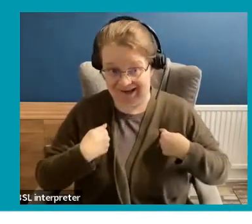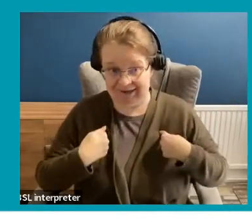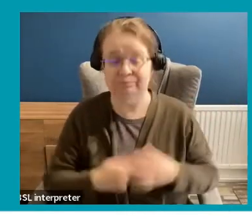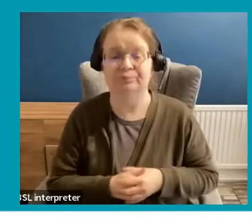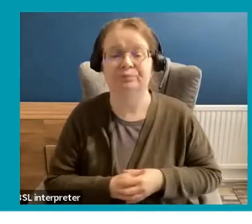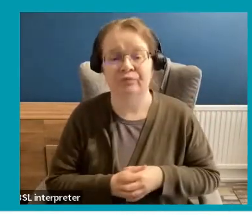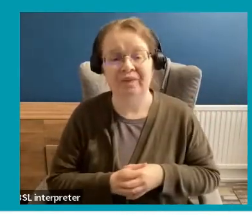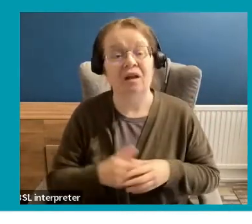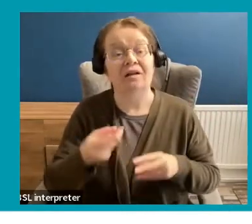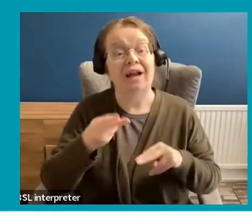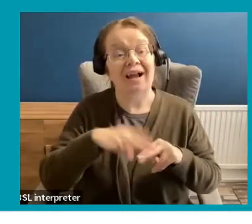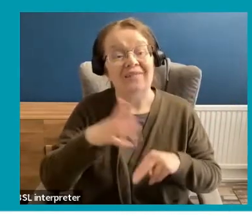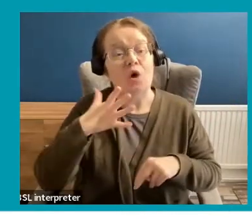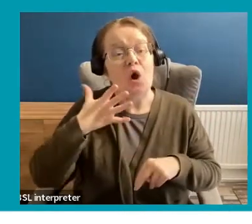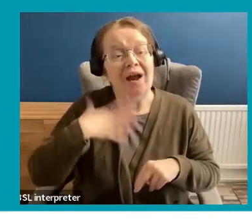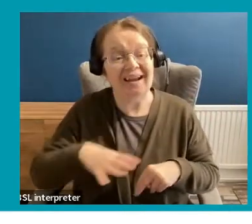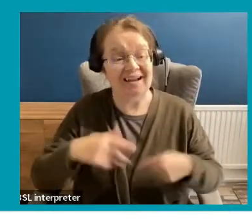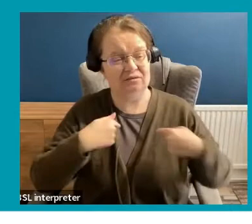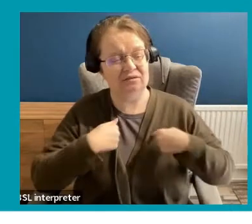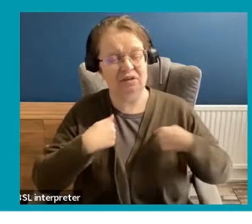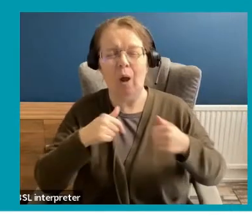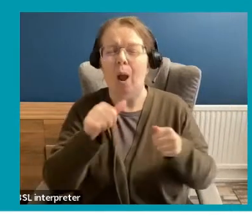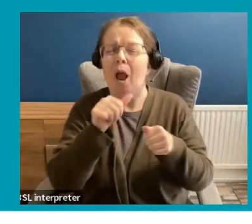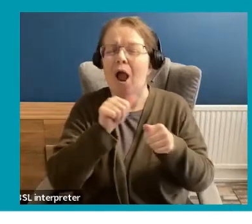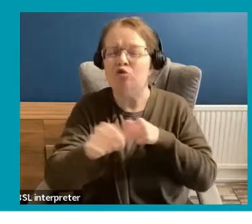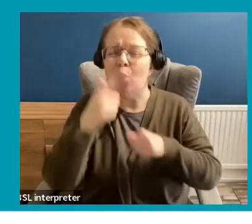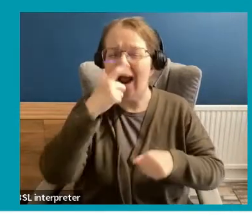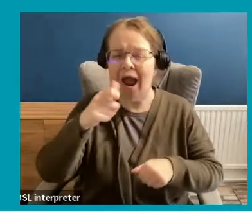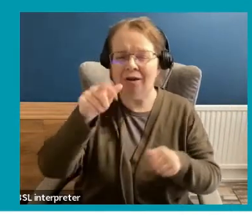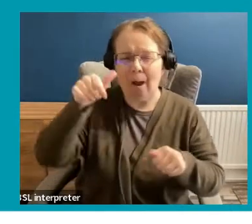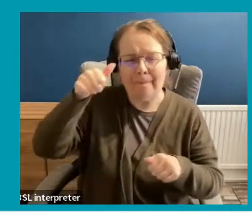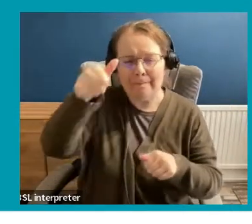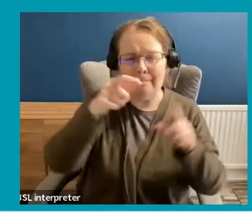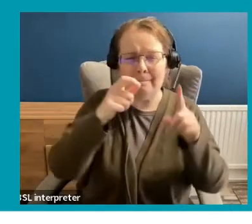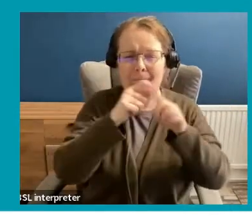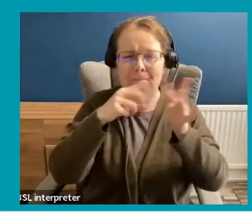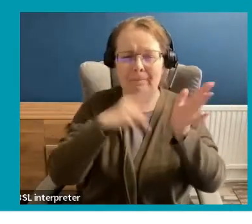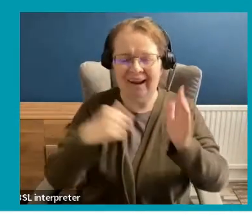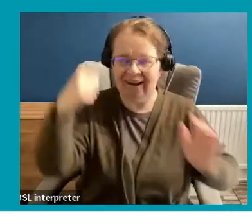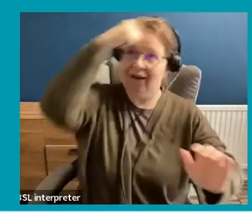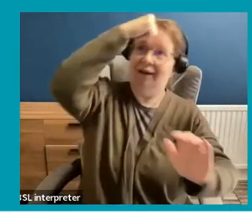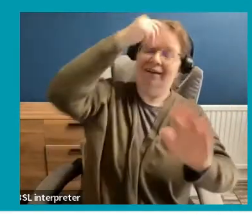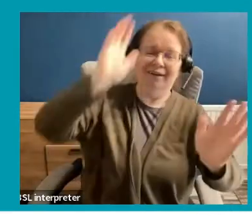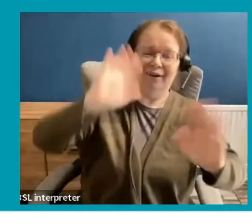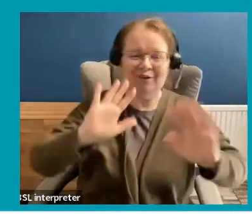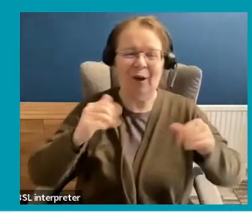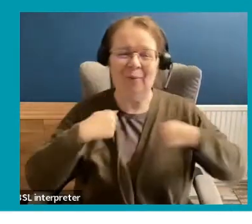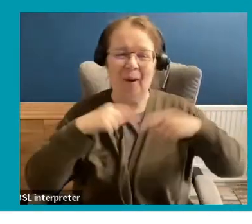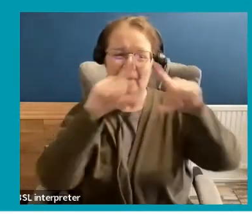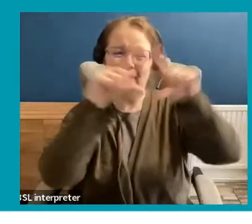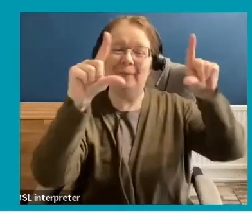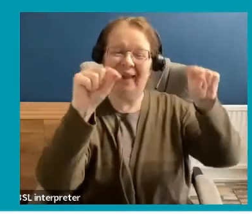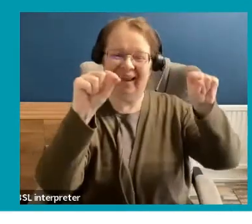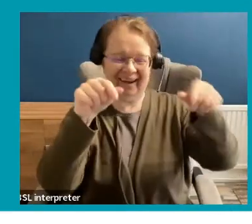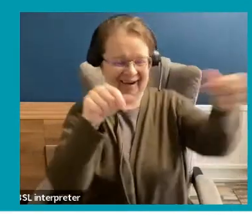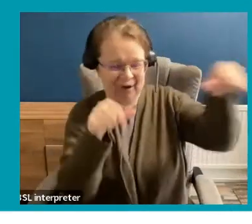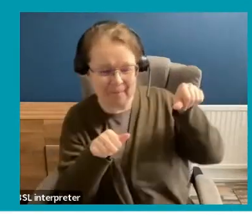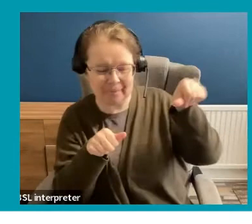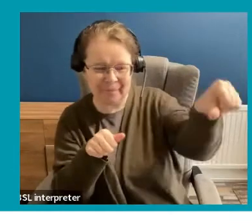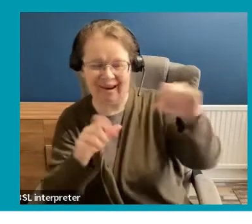If you need her services apparently you can pin her, not her but her little box, to the bottom or top so